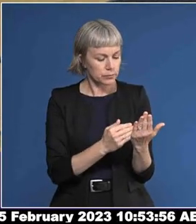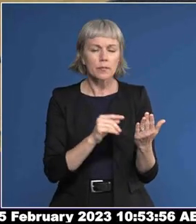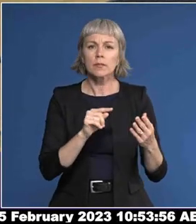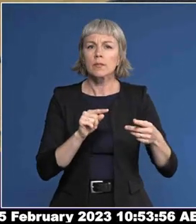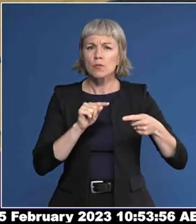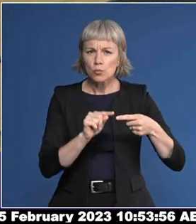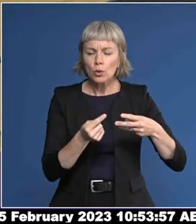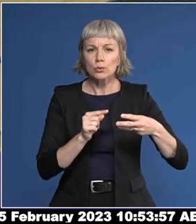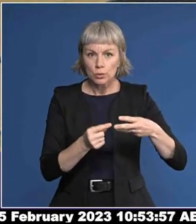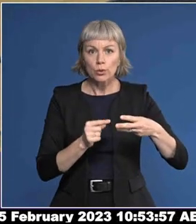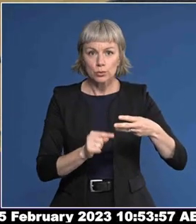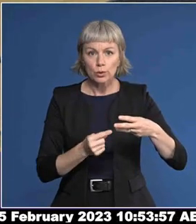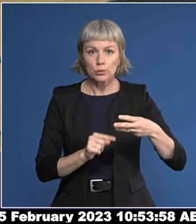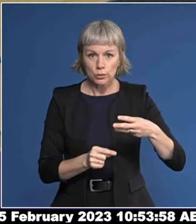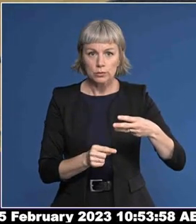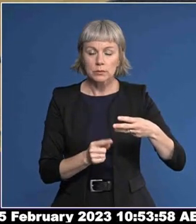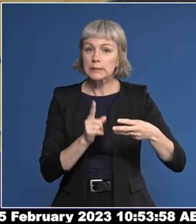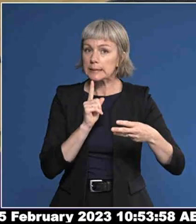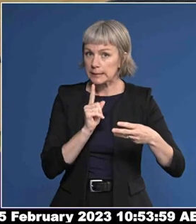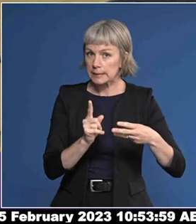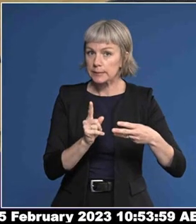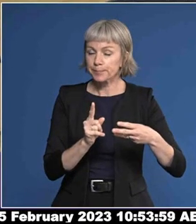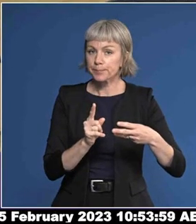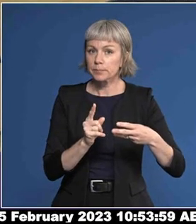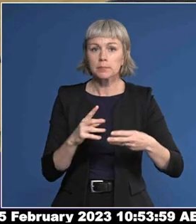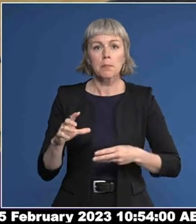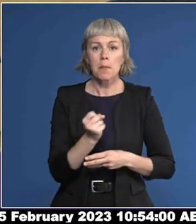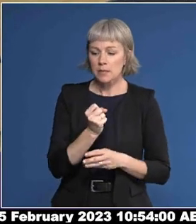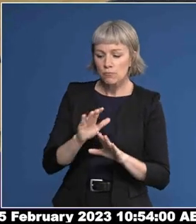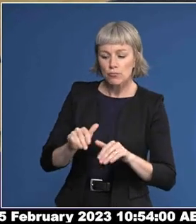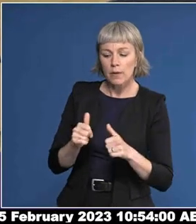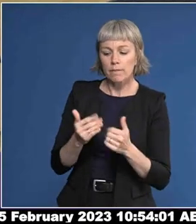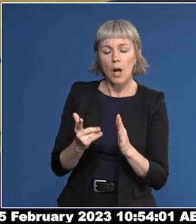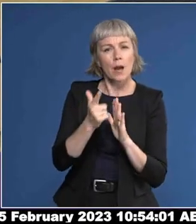To provide legislative compliance and professional learning and development opportunities.